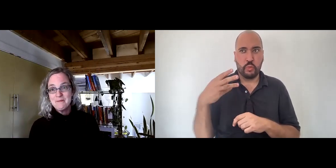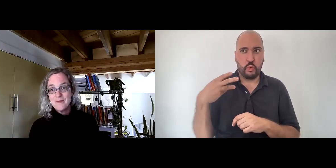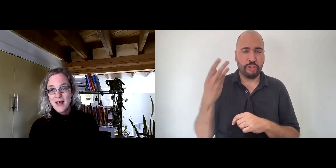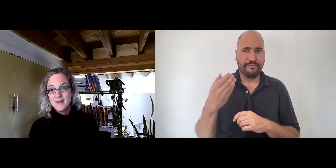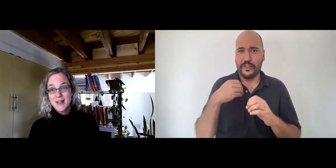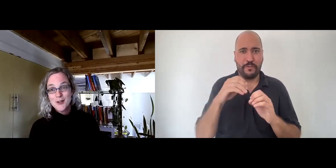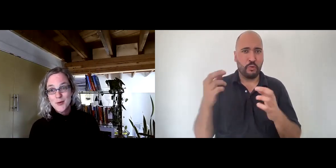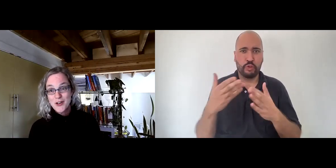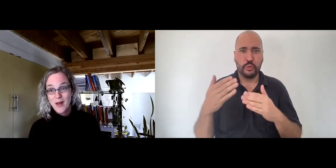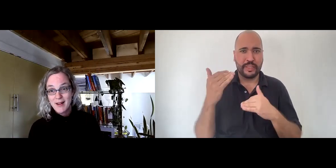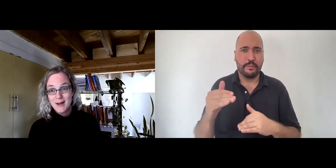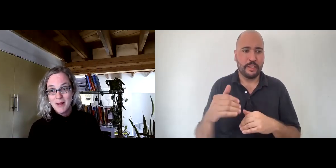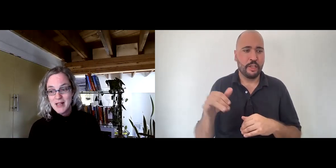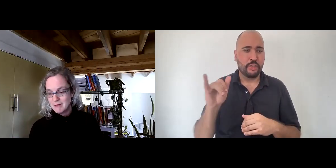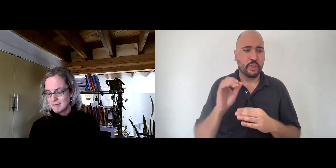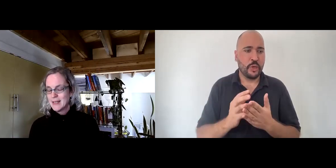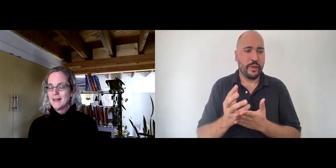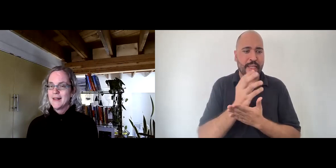Yeah, it also has no income limit.